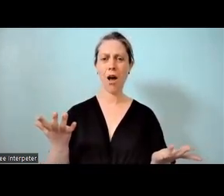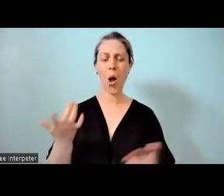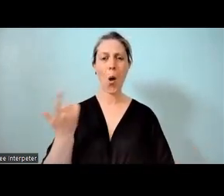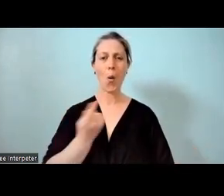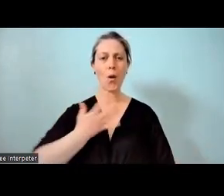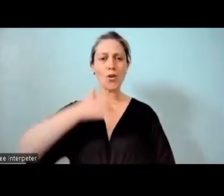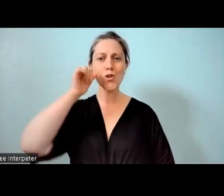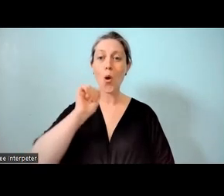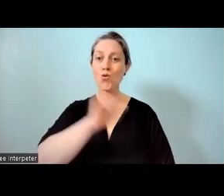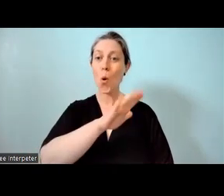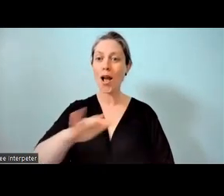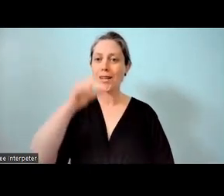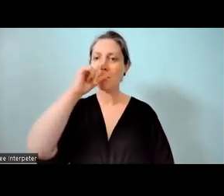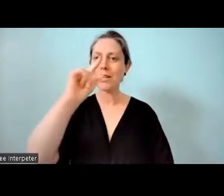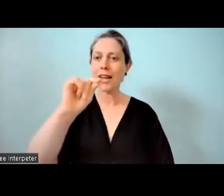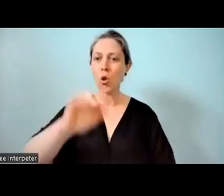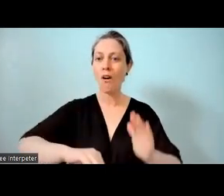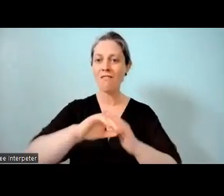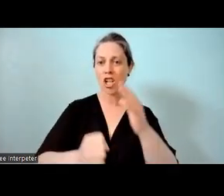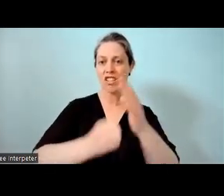your kids' potential to its fullest, period.